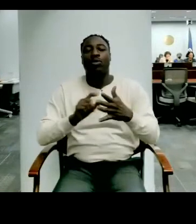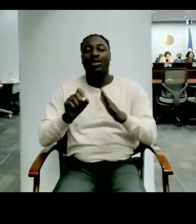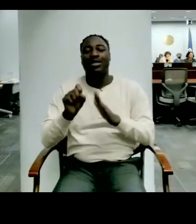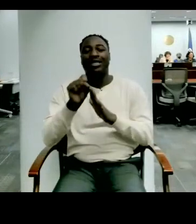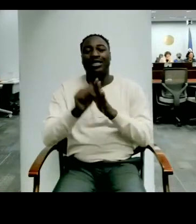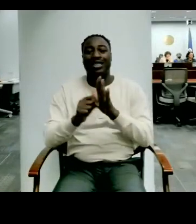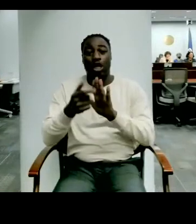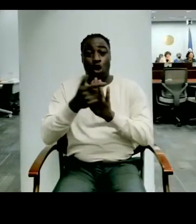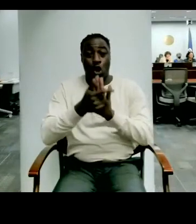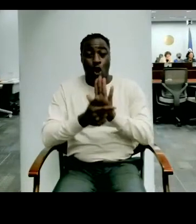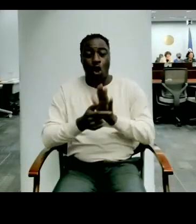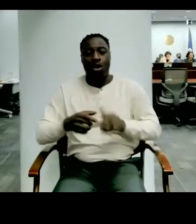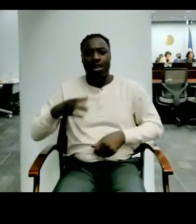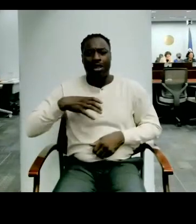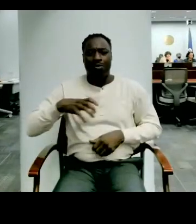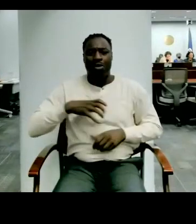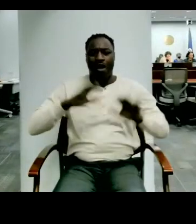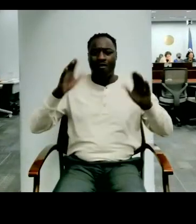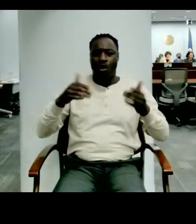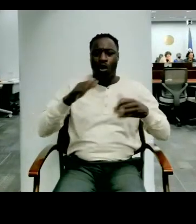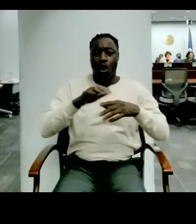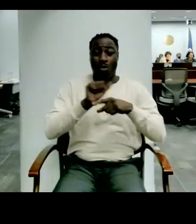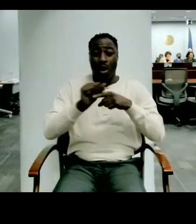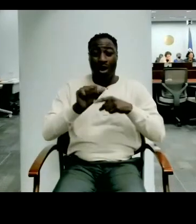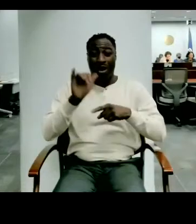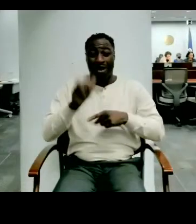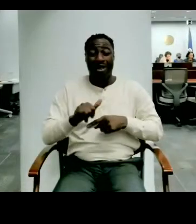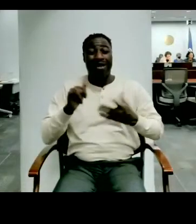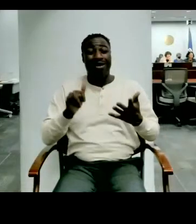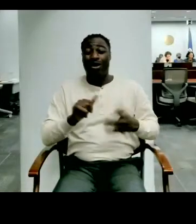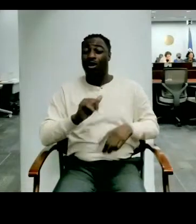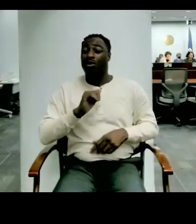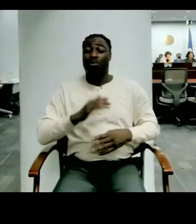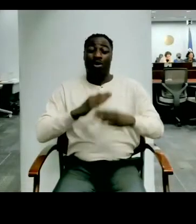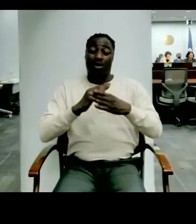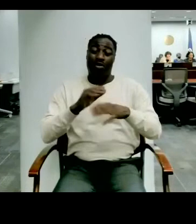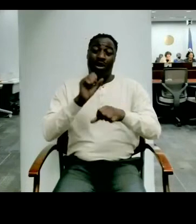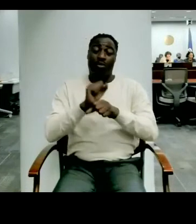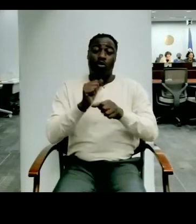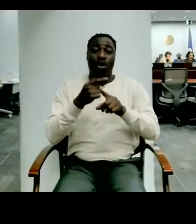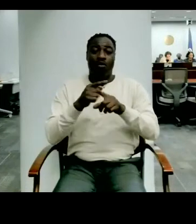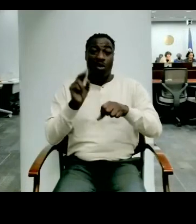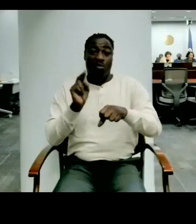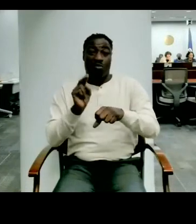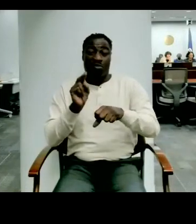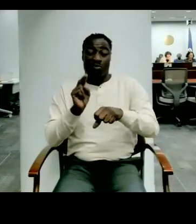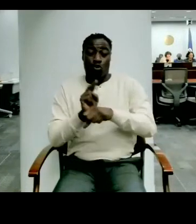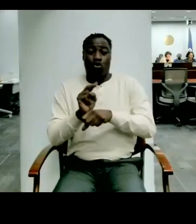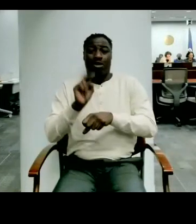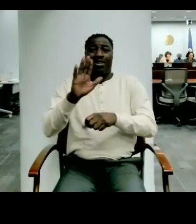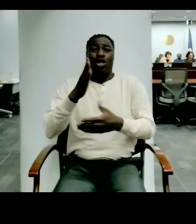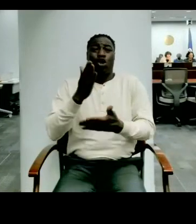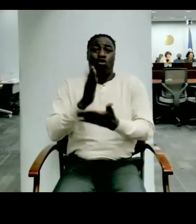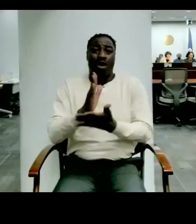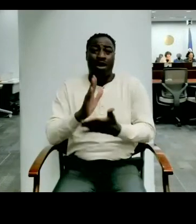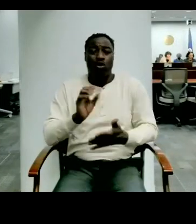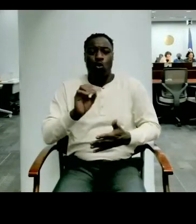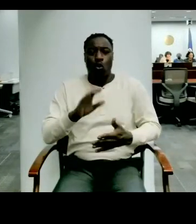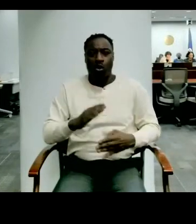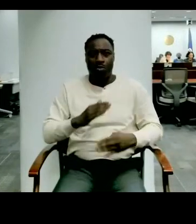The Commission's focus on practices that discourage or proceed hick employers from exercising their rights or that impede the EEOC